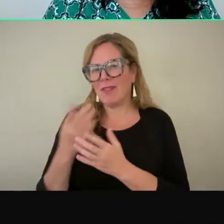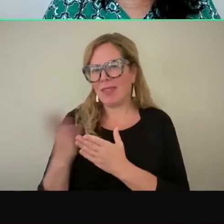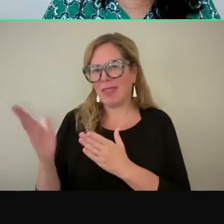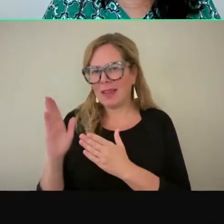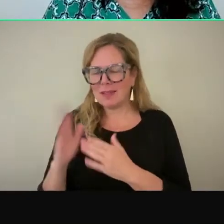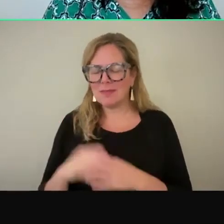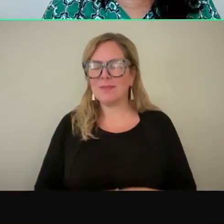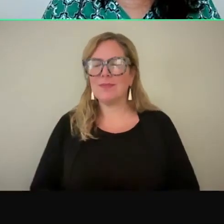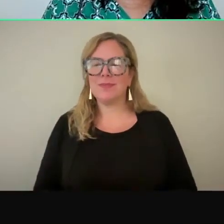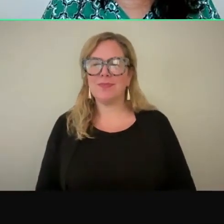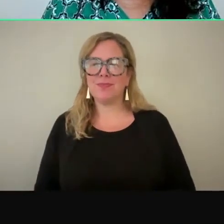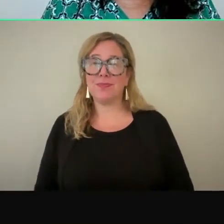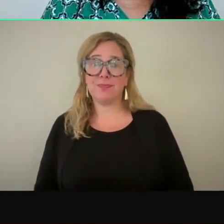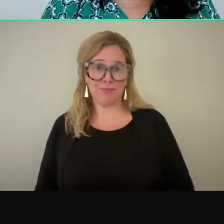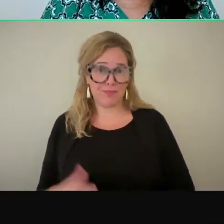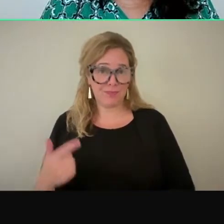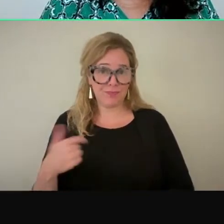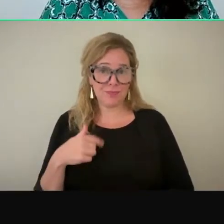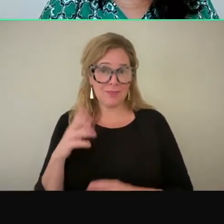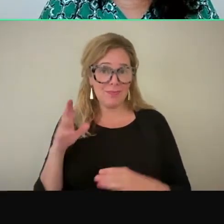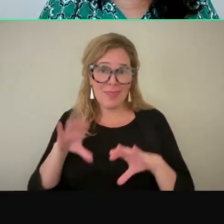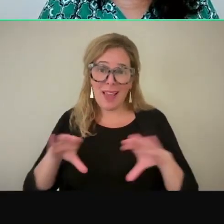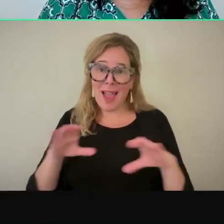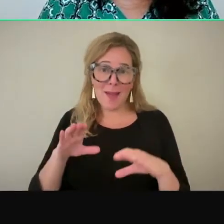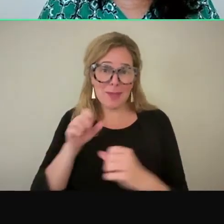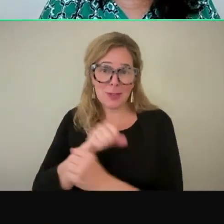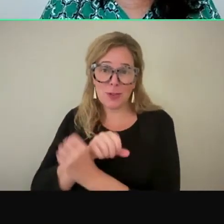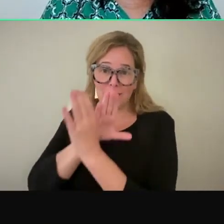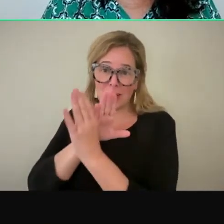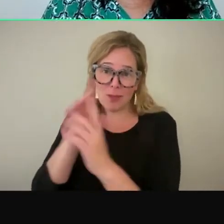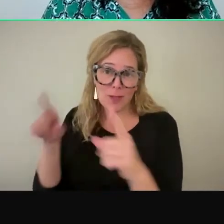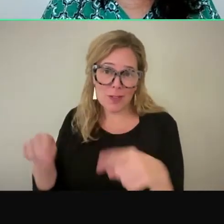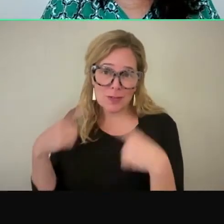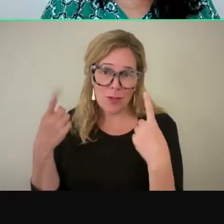video visits for dementia for over a decade now, and I have to say that- To me, there's